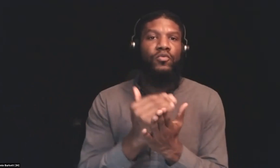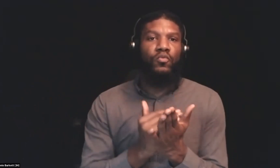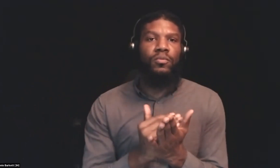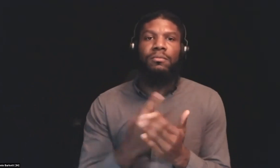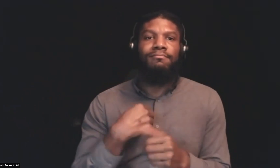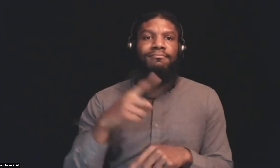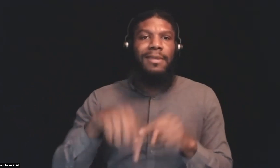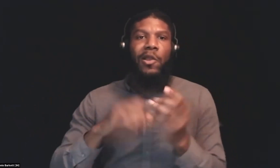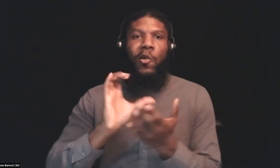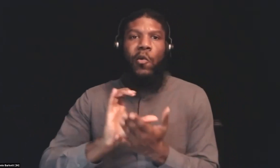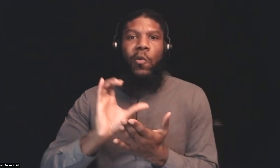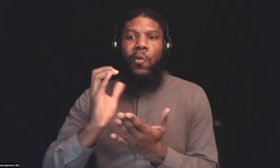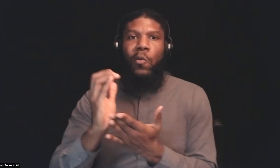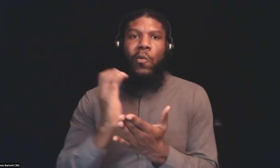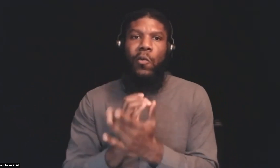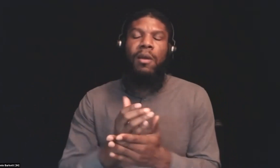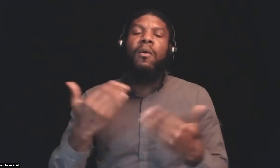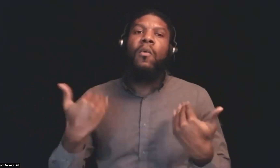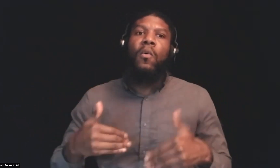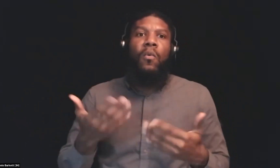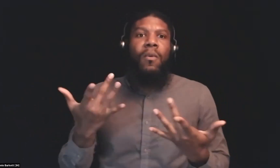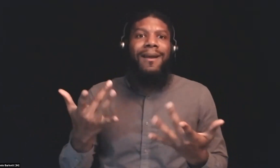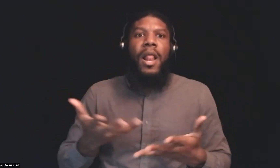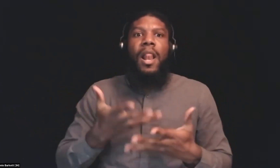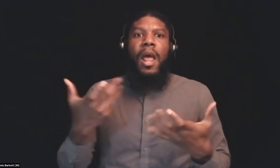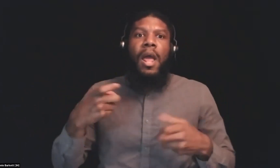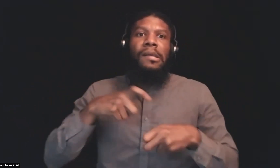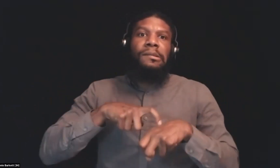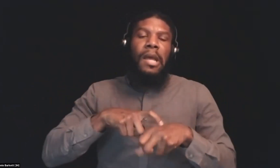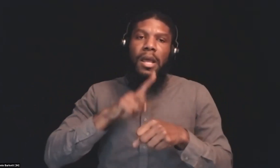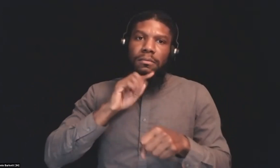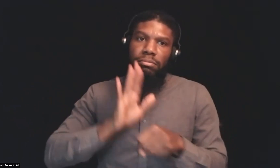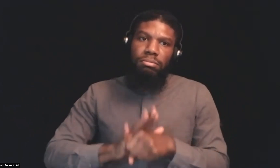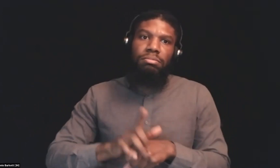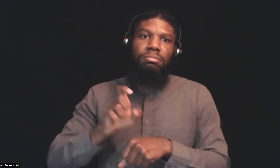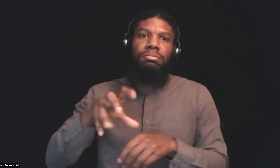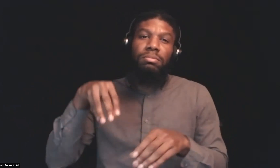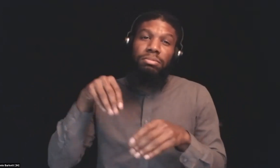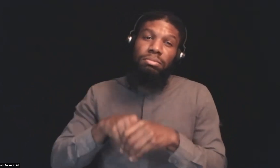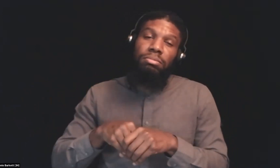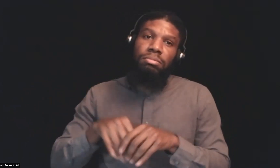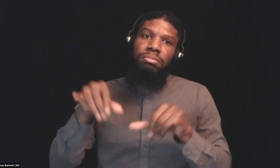they have much large time commitments. So we have a series of workshops spread out at random times